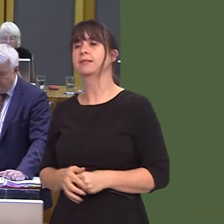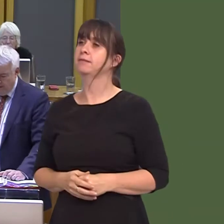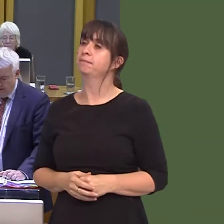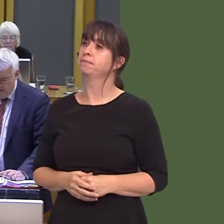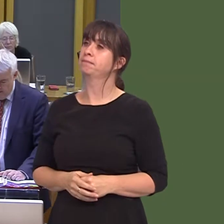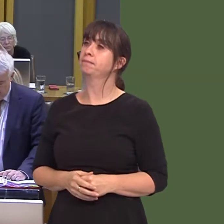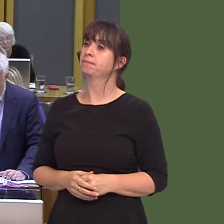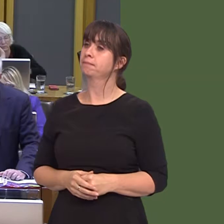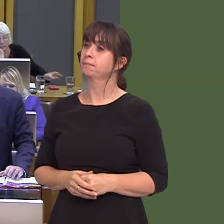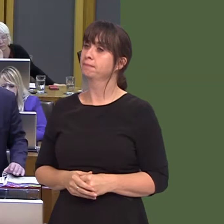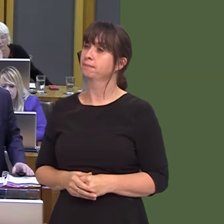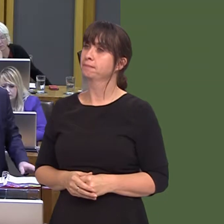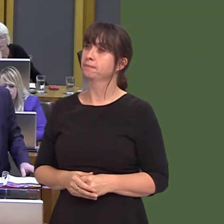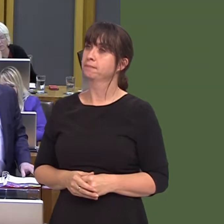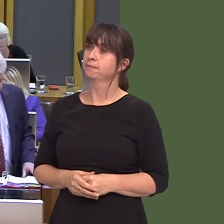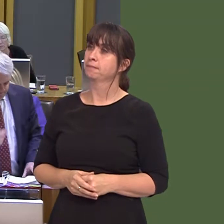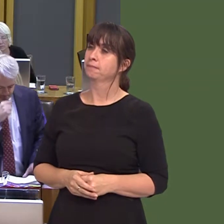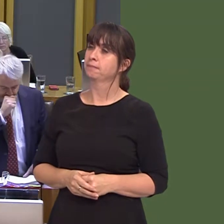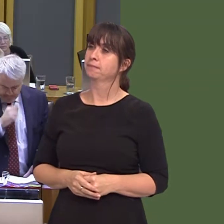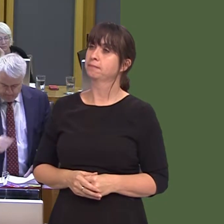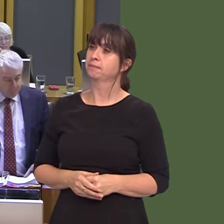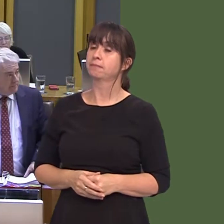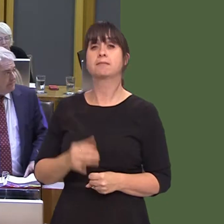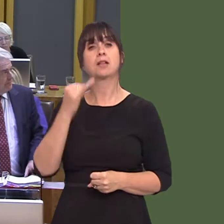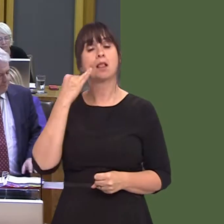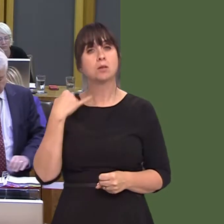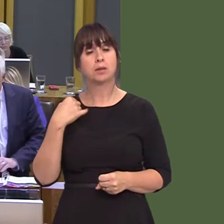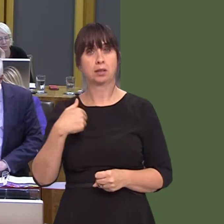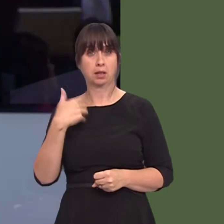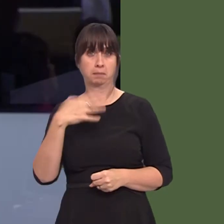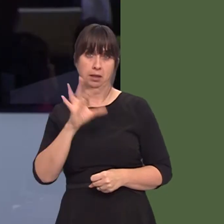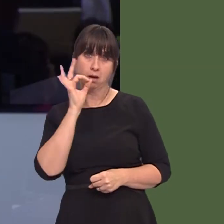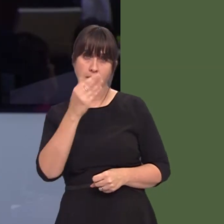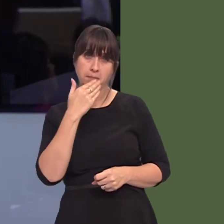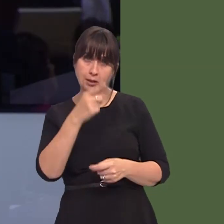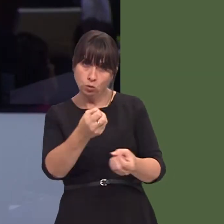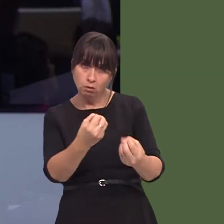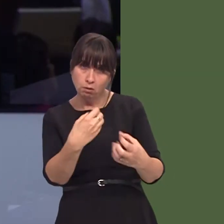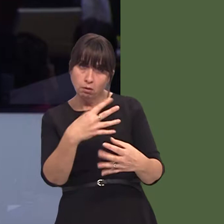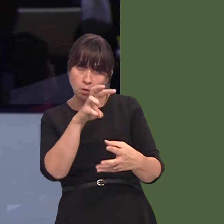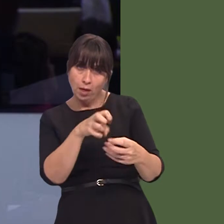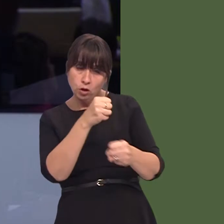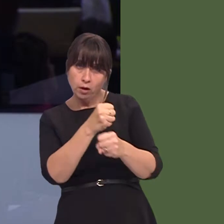Mohammad Asghar: Last week, I asked for a statement on whether the Welsh Government